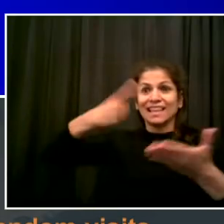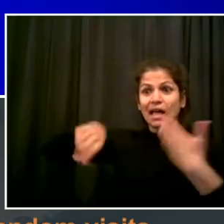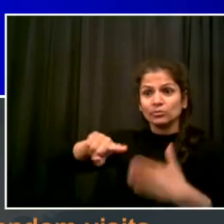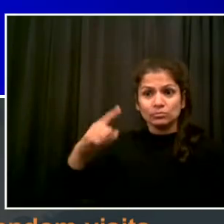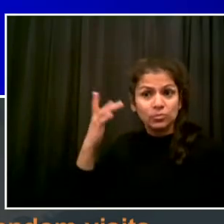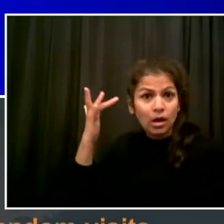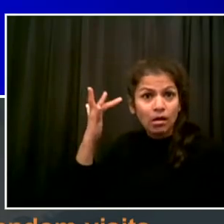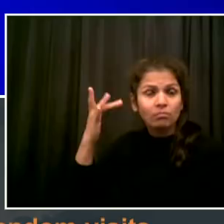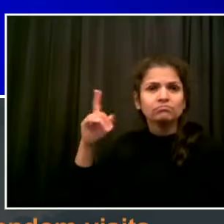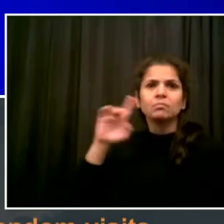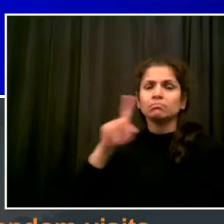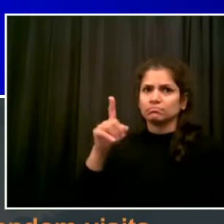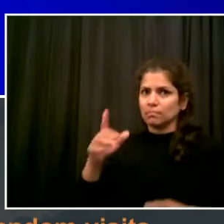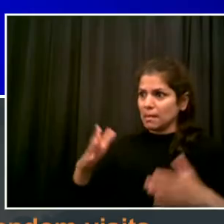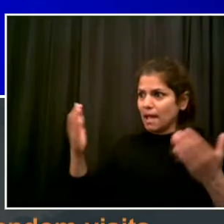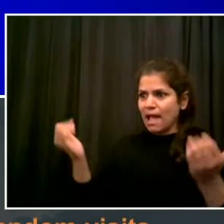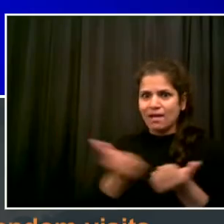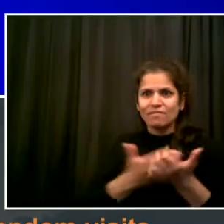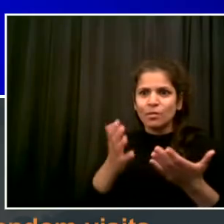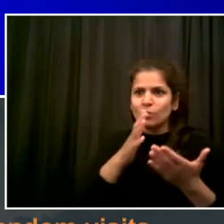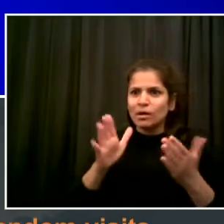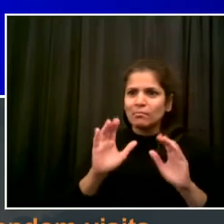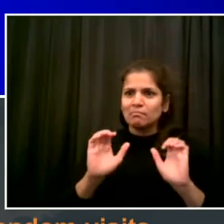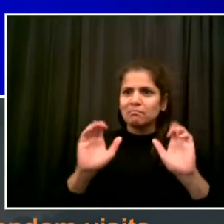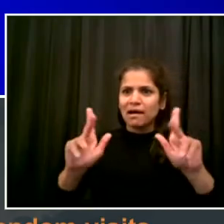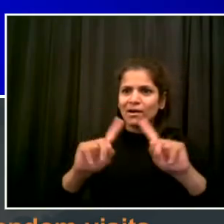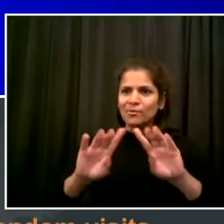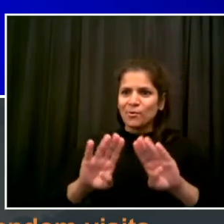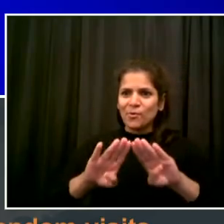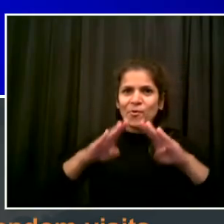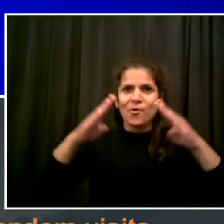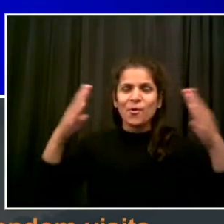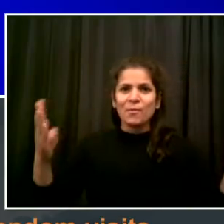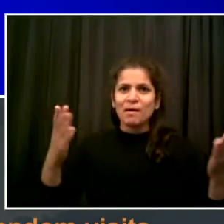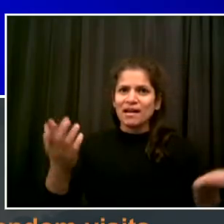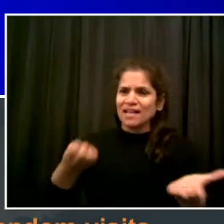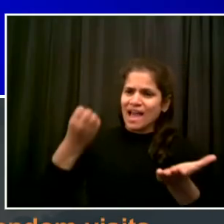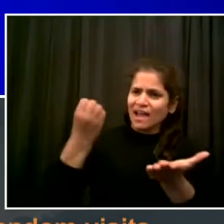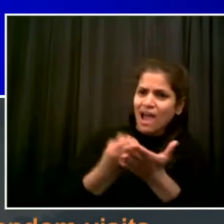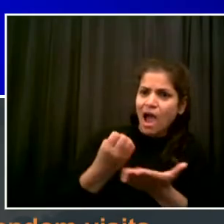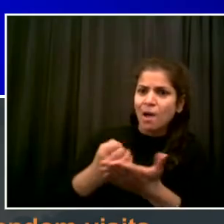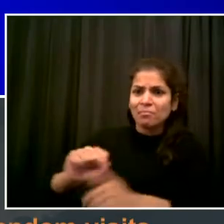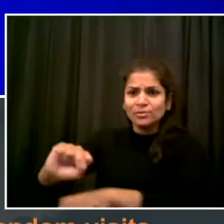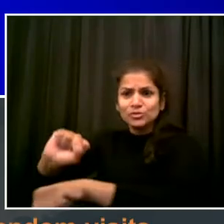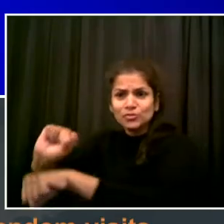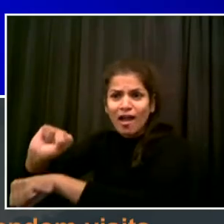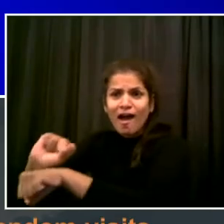WE WILL GO OUT MORE AGGRESSIVELY.